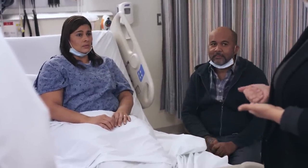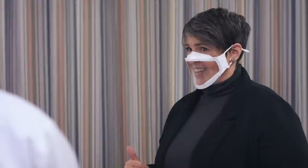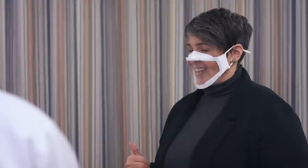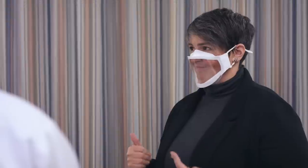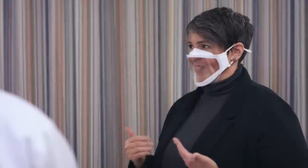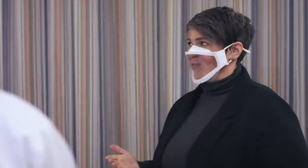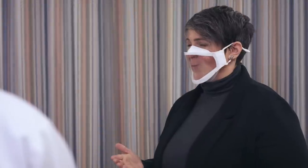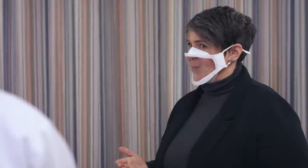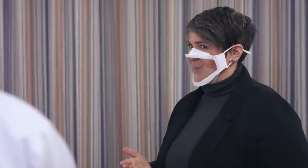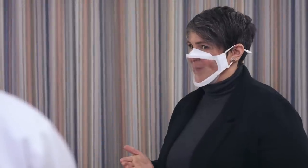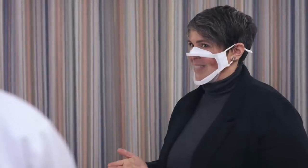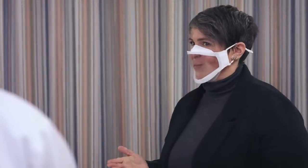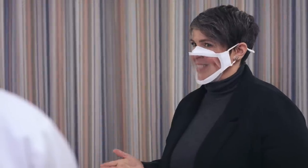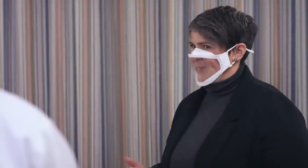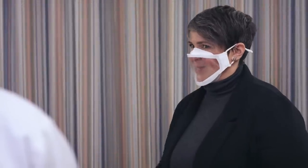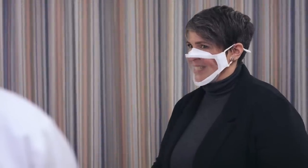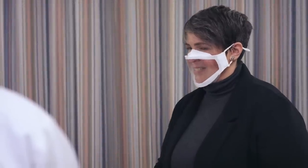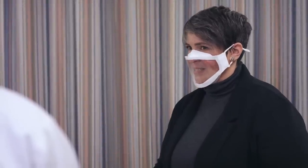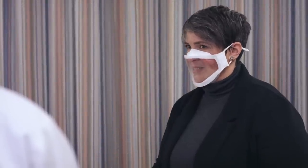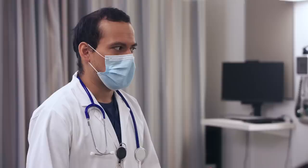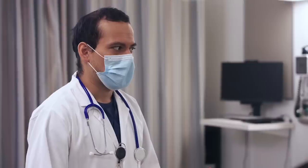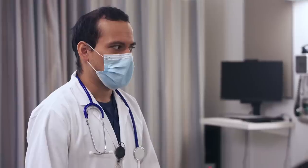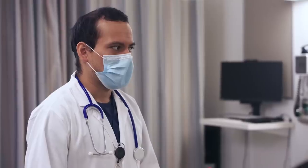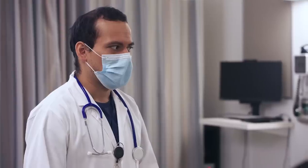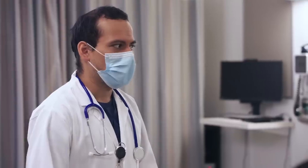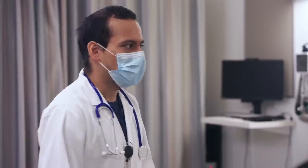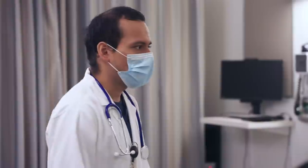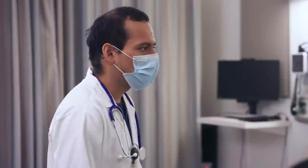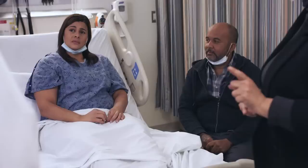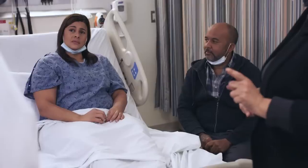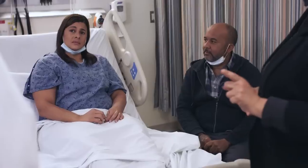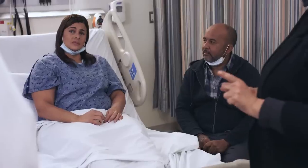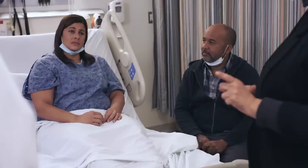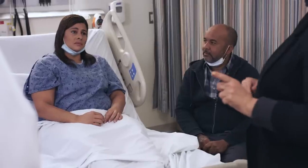It really would be best to reschedule this. Okay. Uhh...